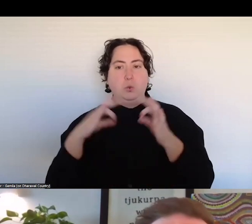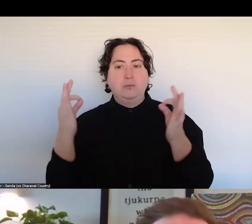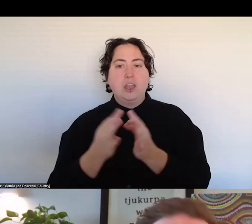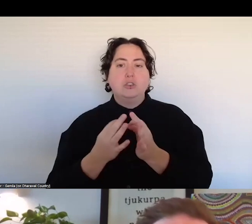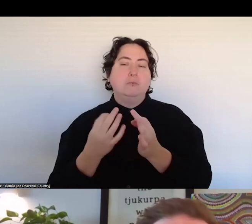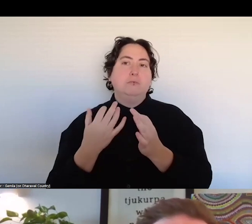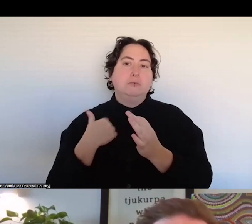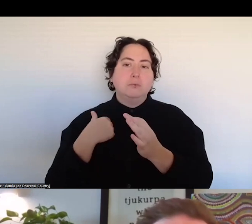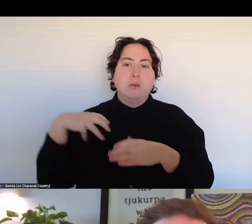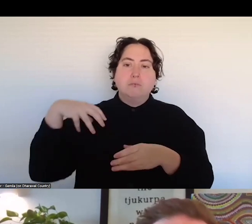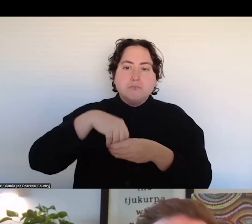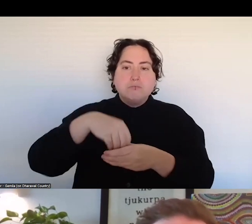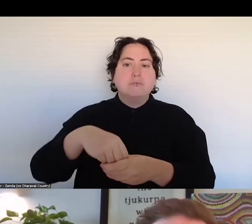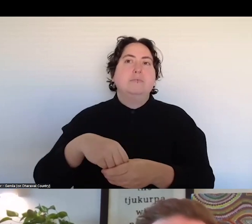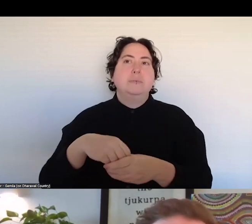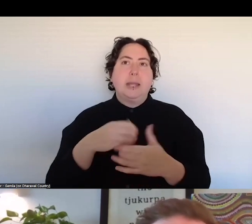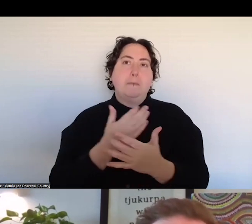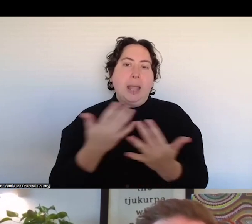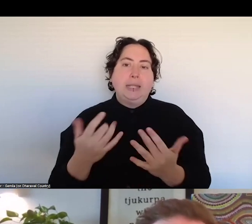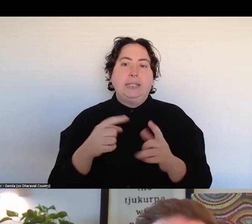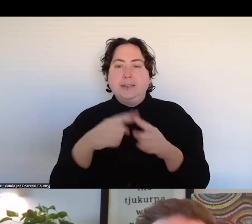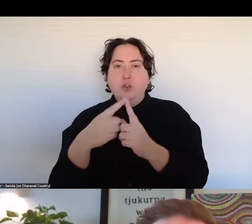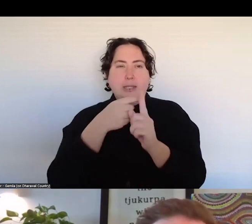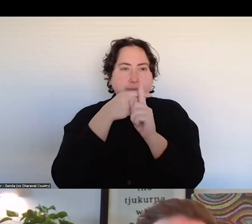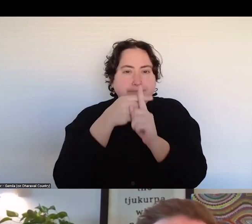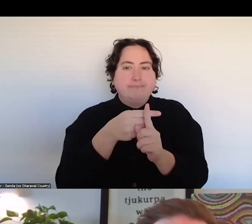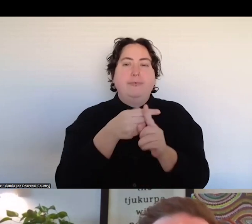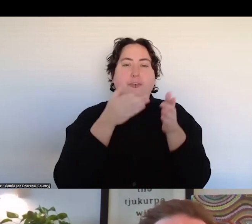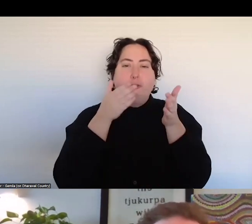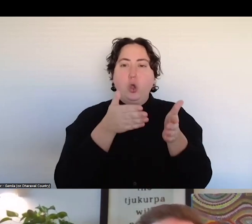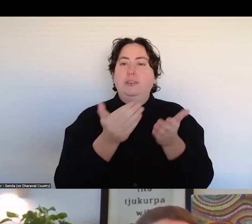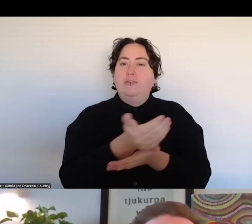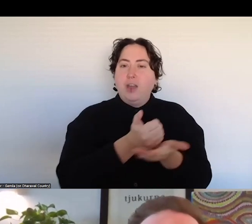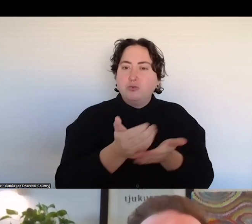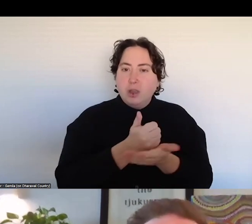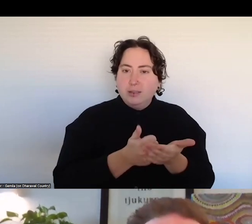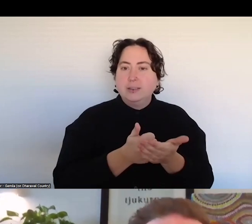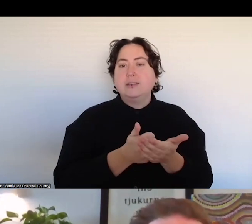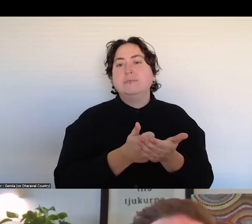of focus fundraising campaigns over the years, including an end of year financial appeal from a